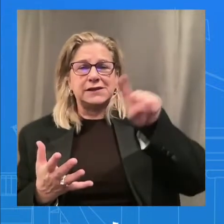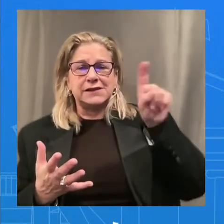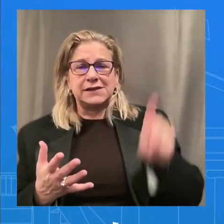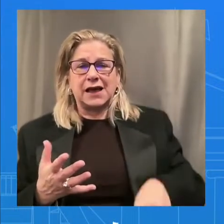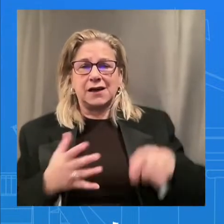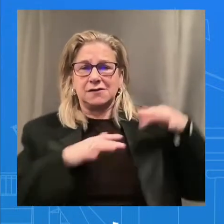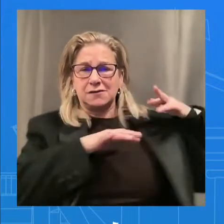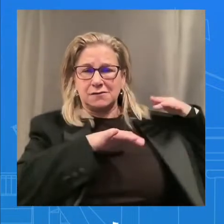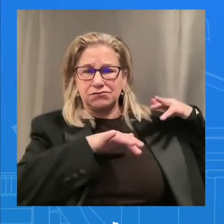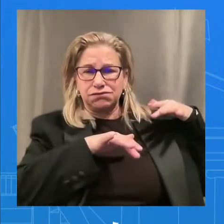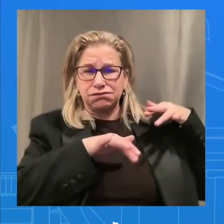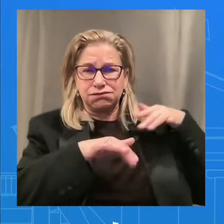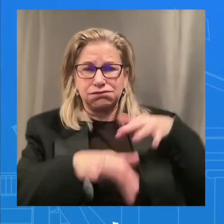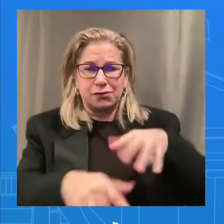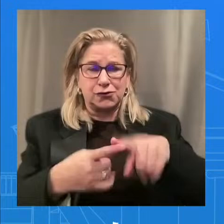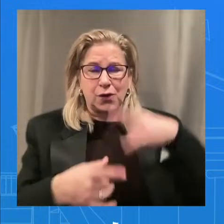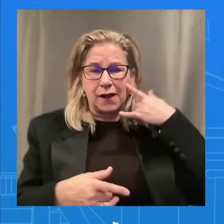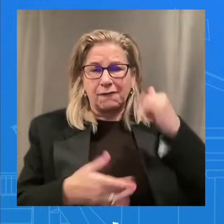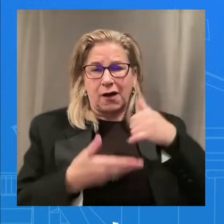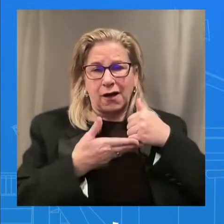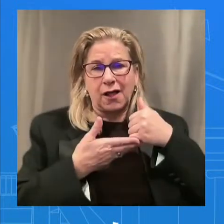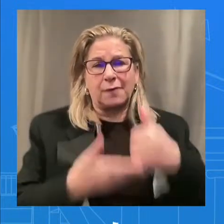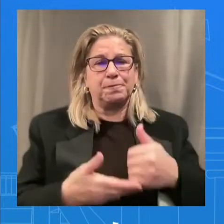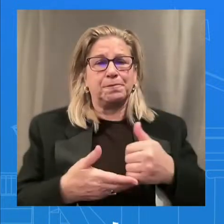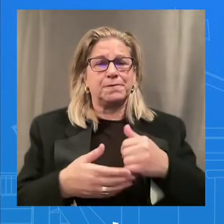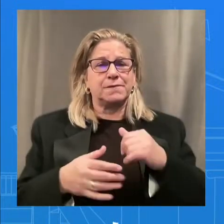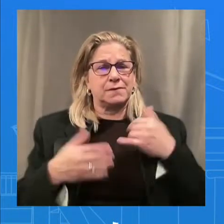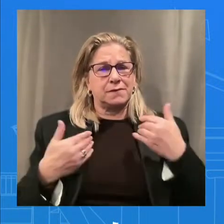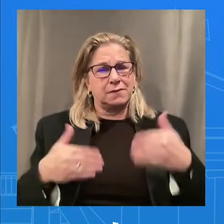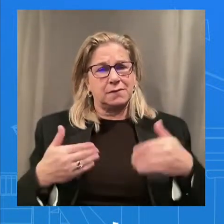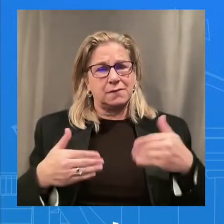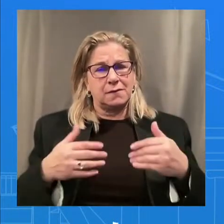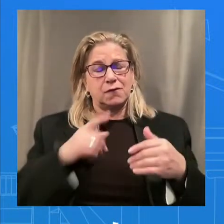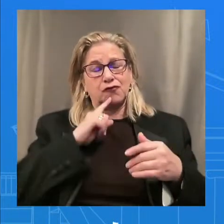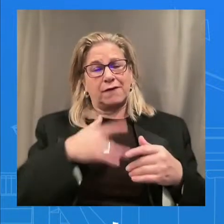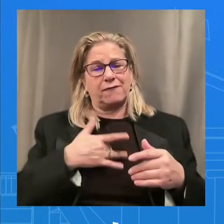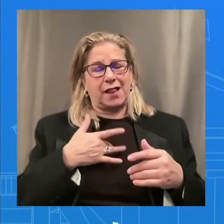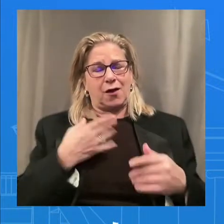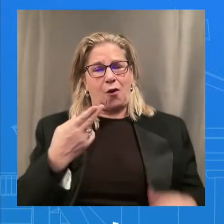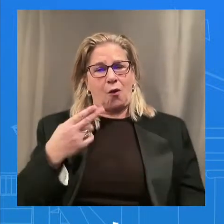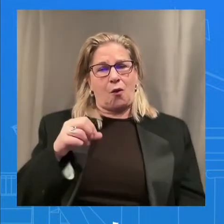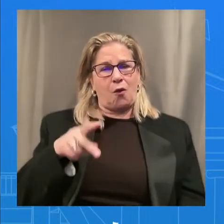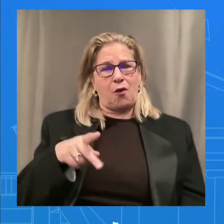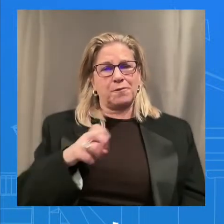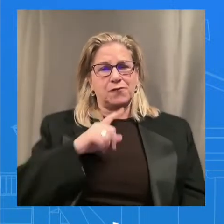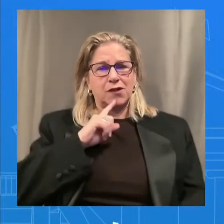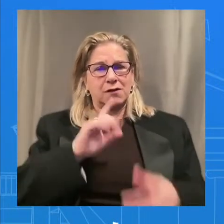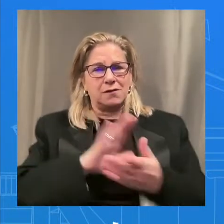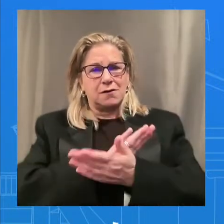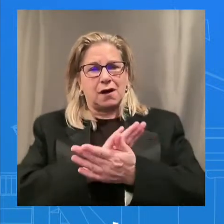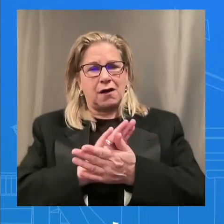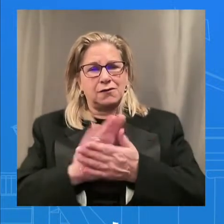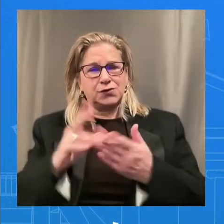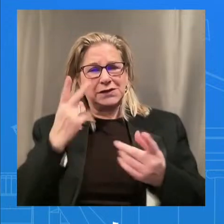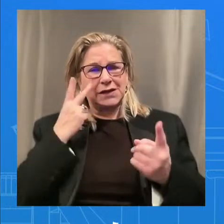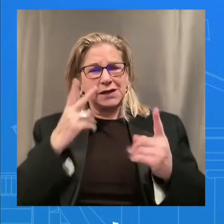of hope and community as neighbors help neighbors by donating food, clothes, coffee, hygiene products, diapers, formula, and much more.